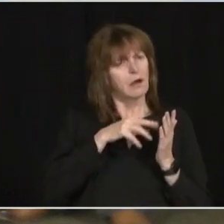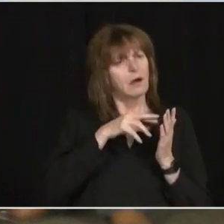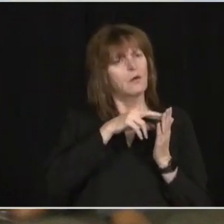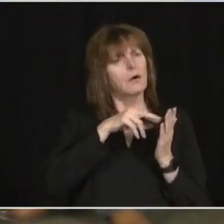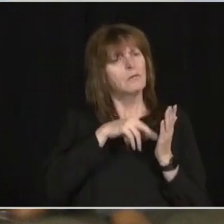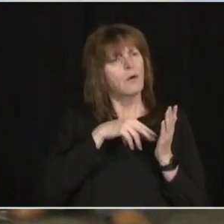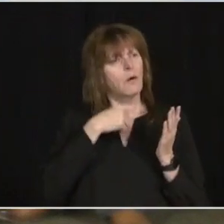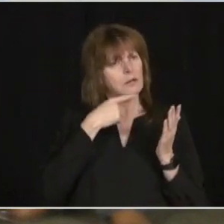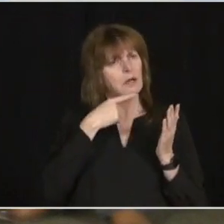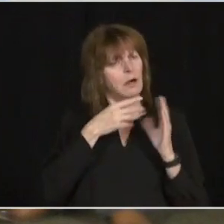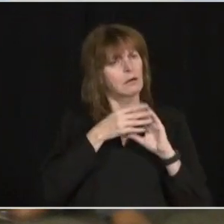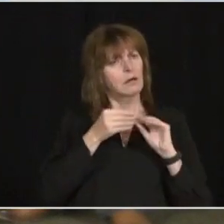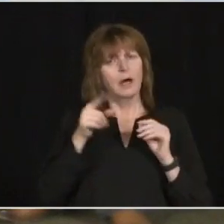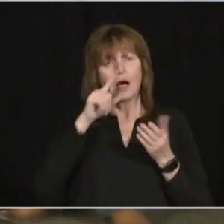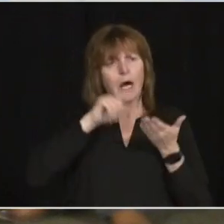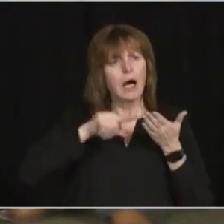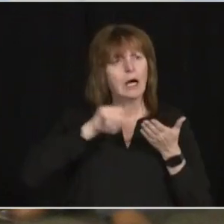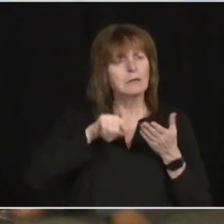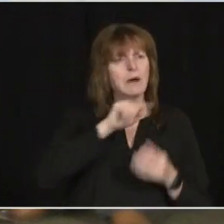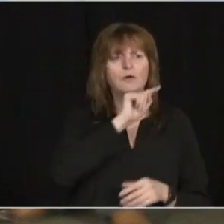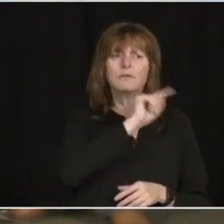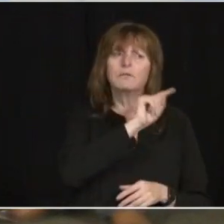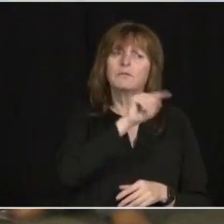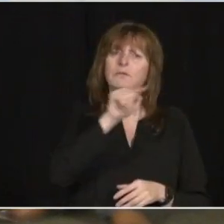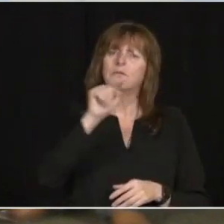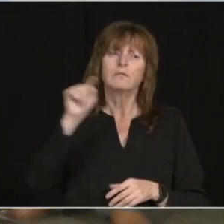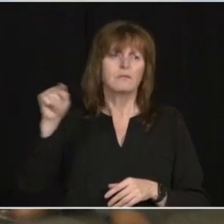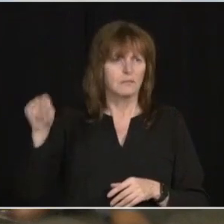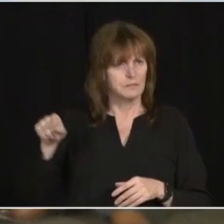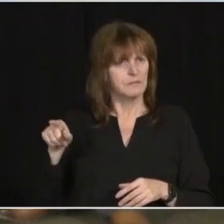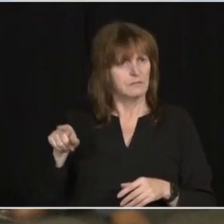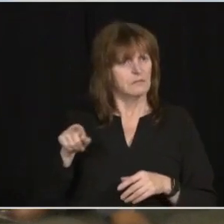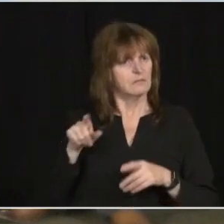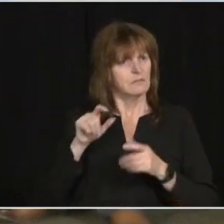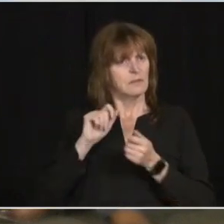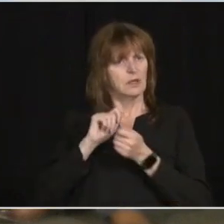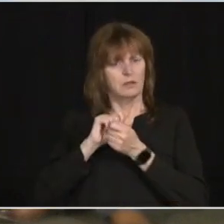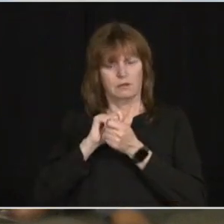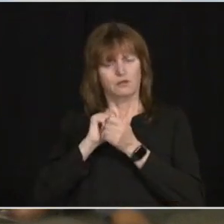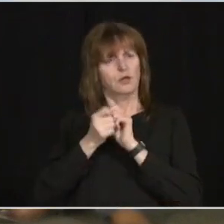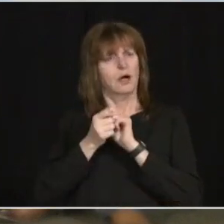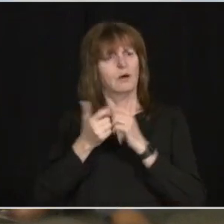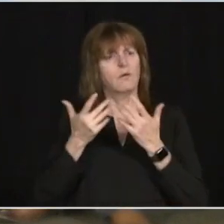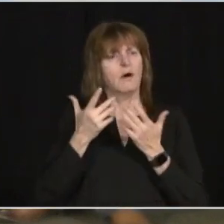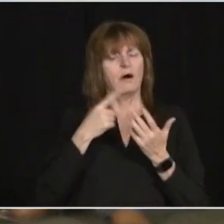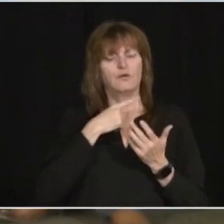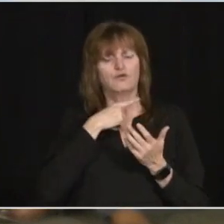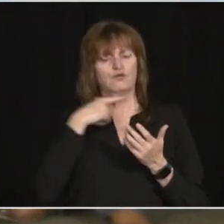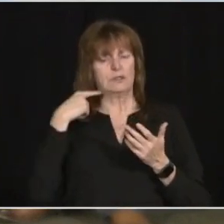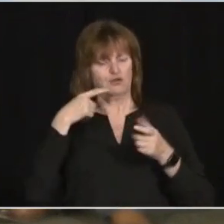risk-based system in long-term care homes. How can you defend that system when it failed to catch